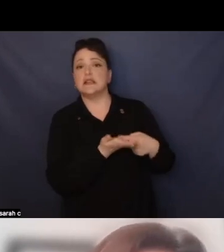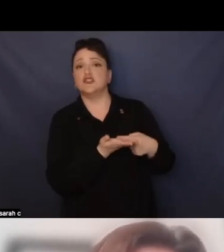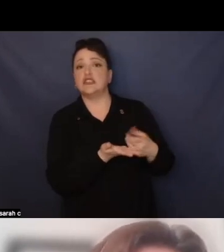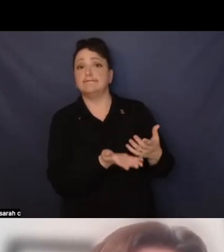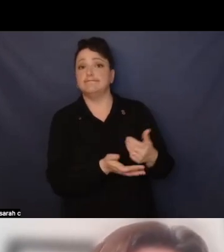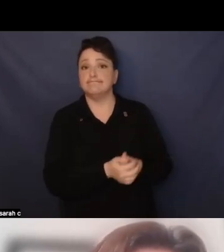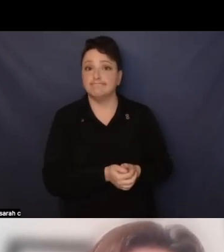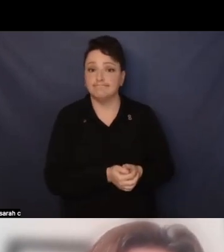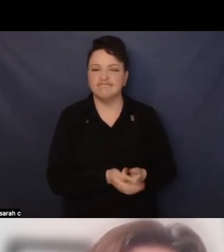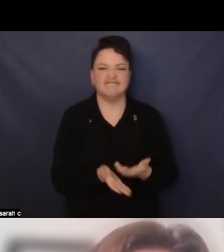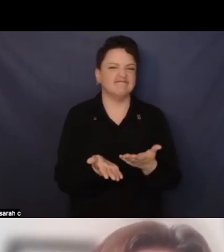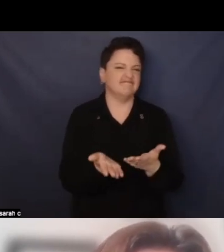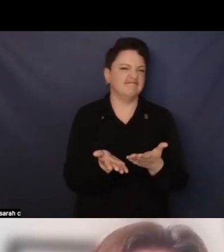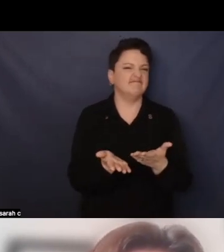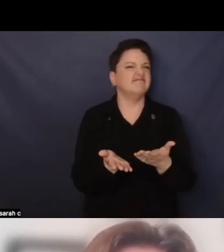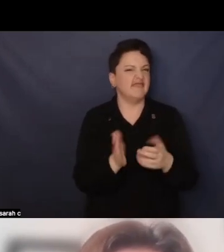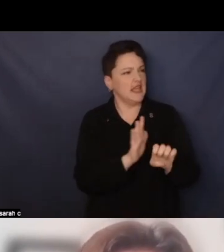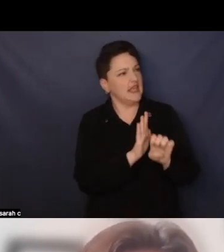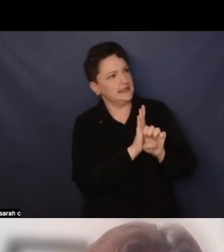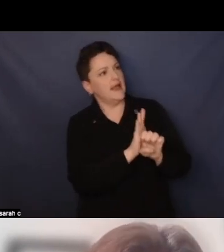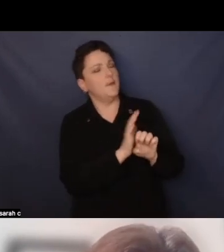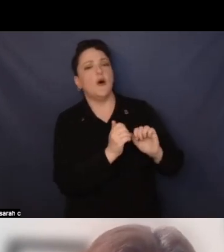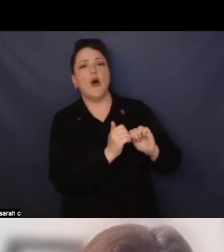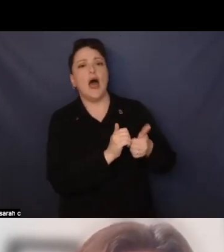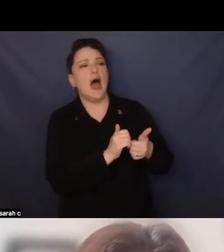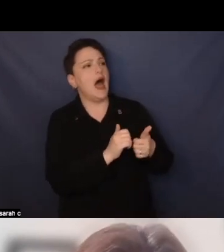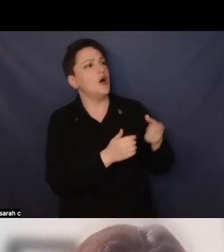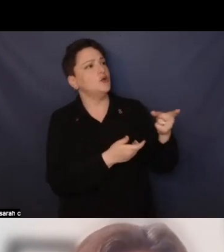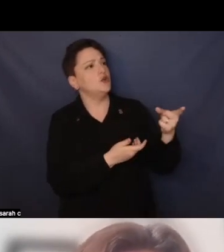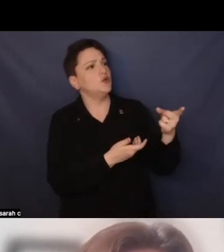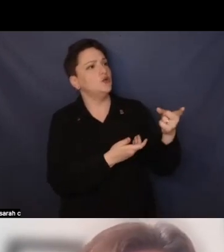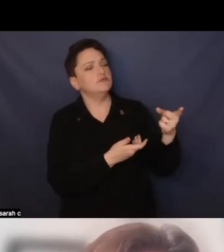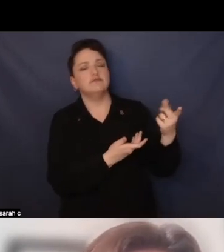is just an example of how you might include your willingness to communicate. Next slide.